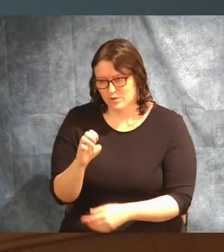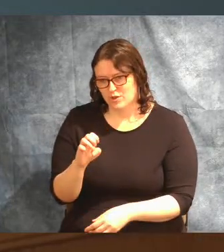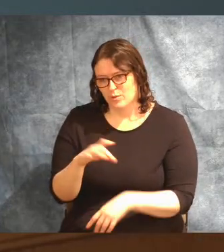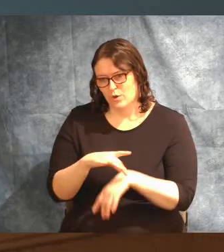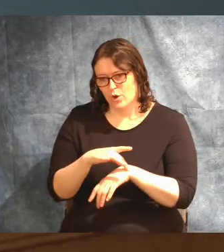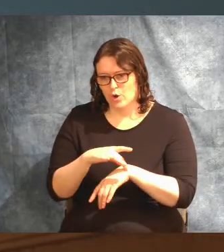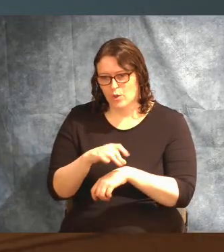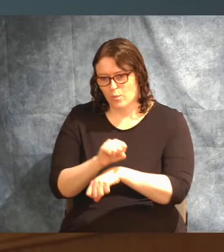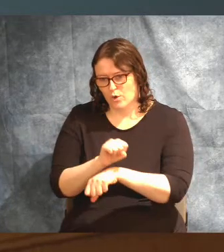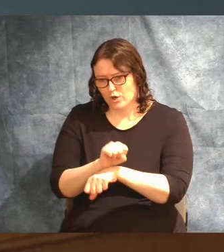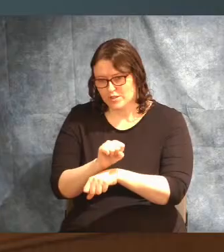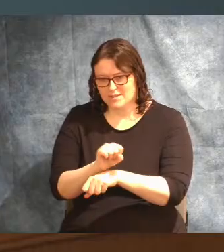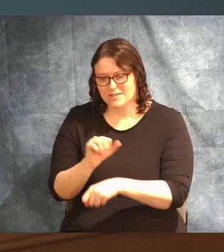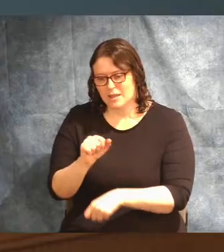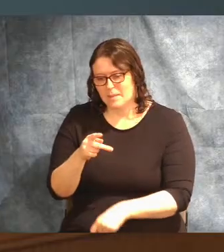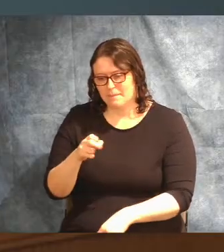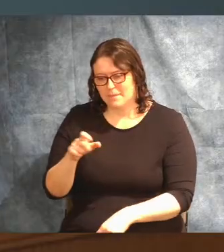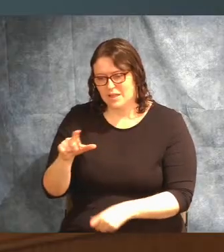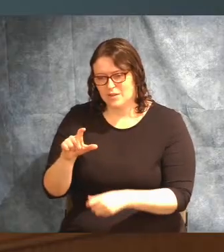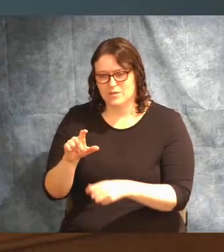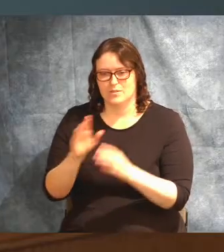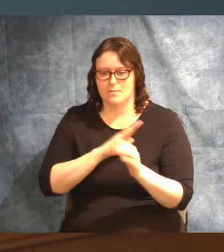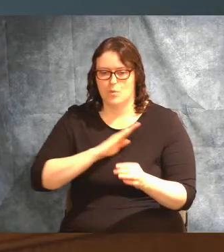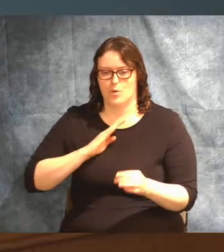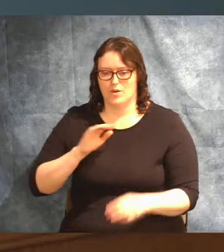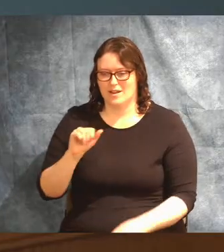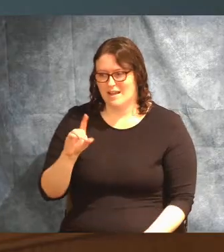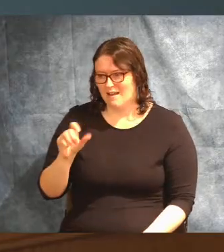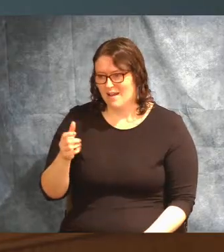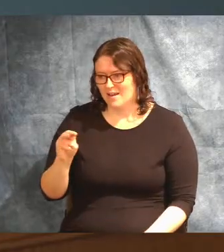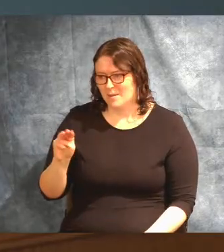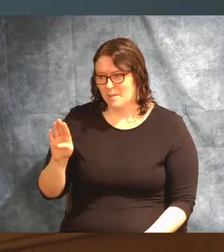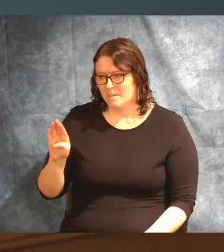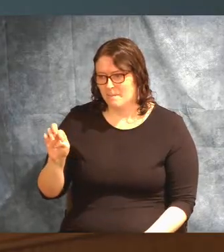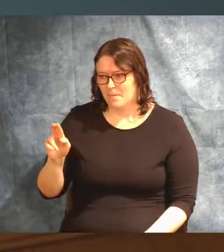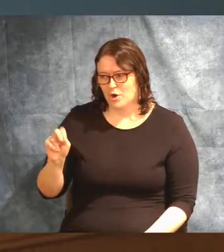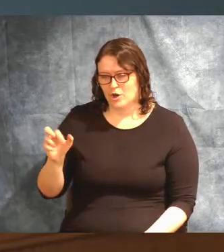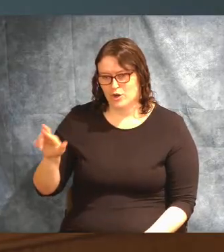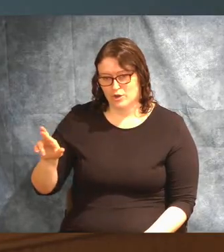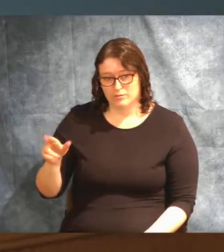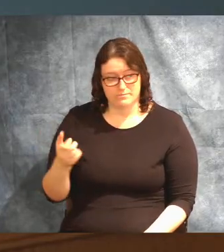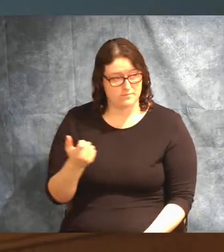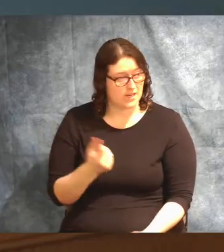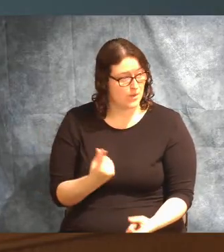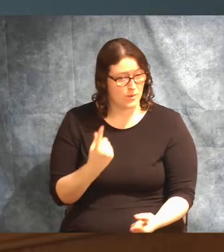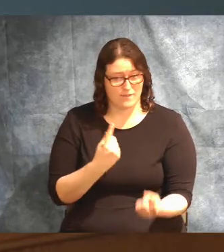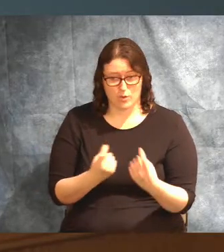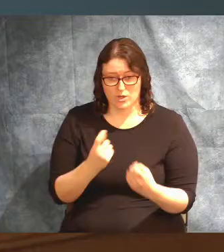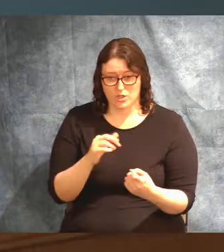Board Adam Burner. So, are there any questions or comments as it relates to the bile leaves?